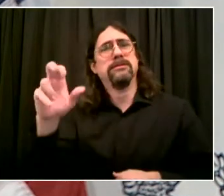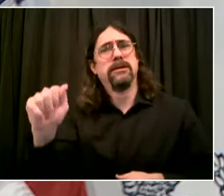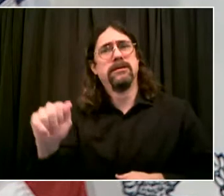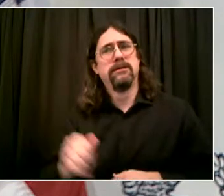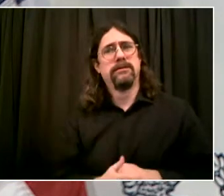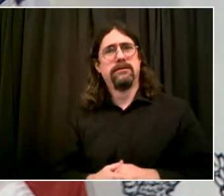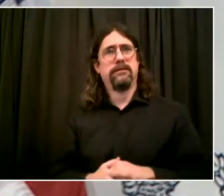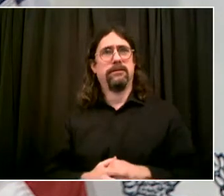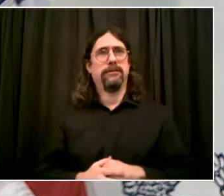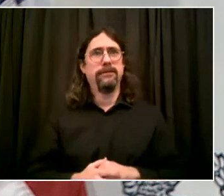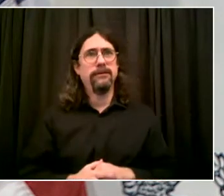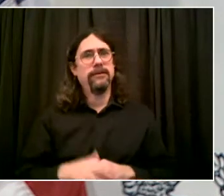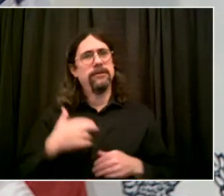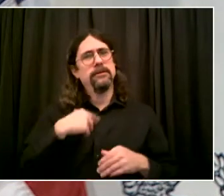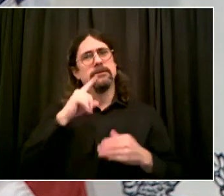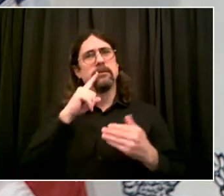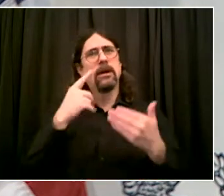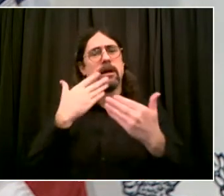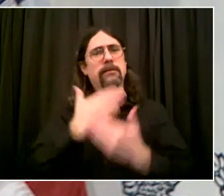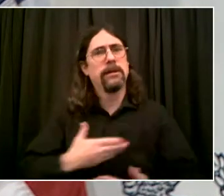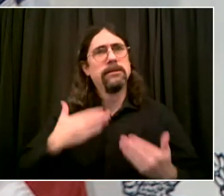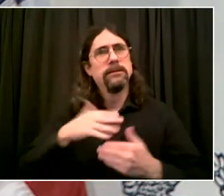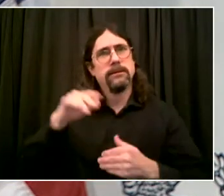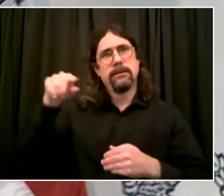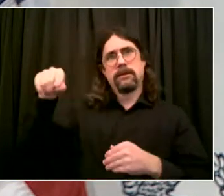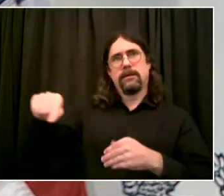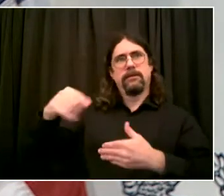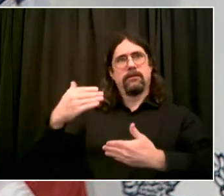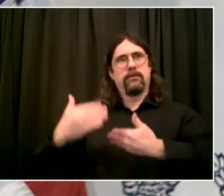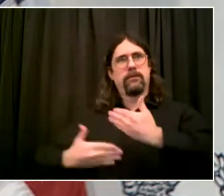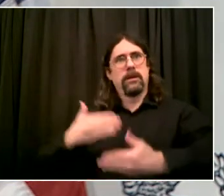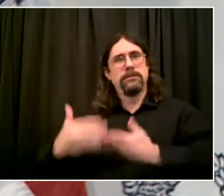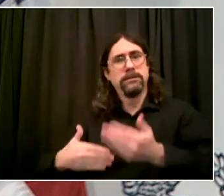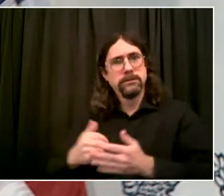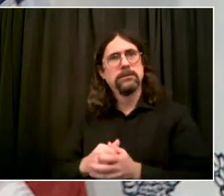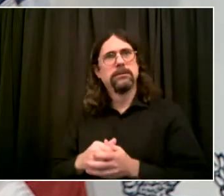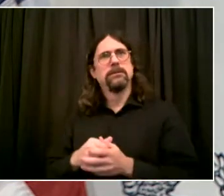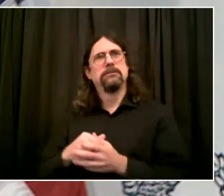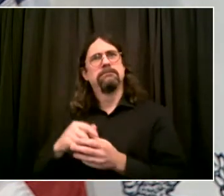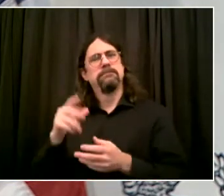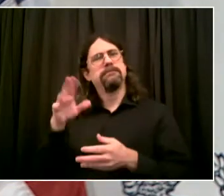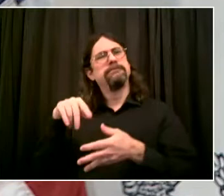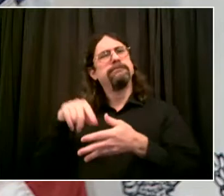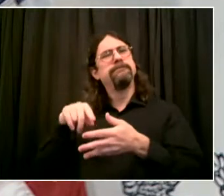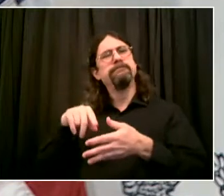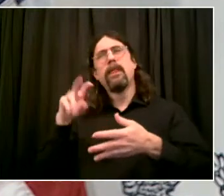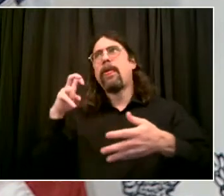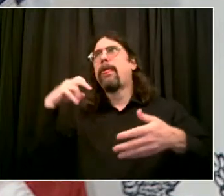I APPRECIATE THE PROCESS YOU PUT TOGETHER WITH